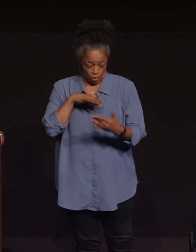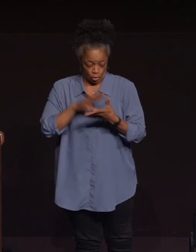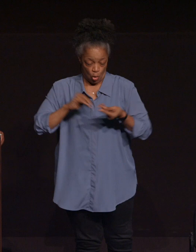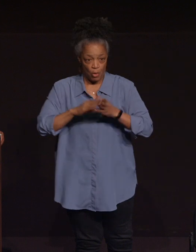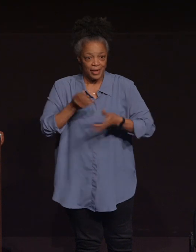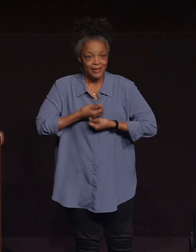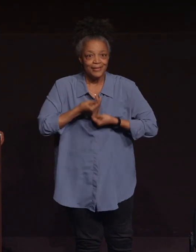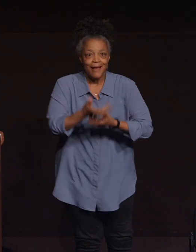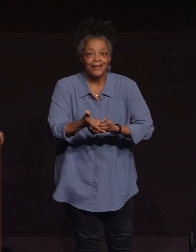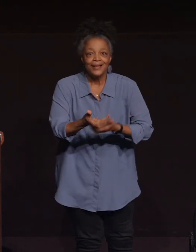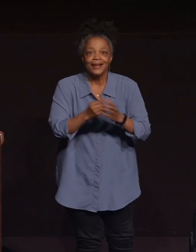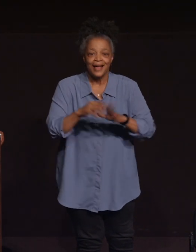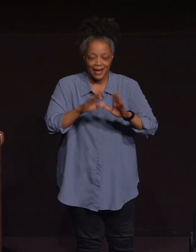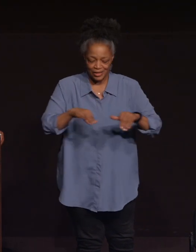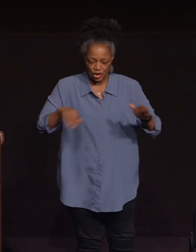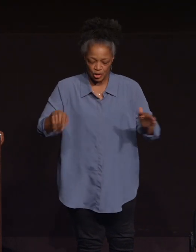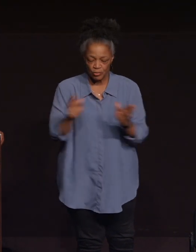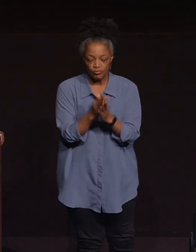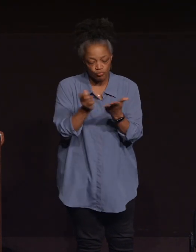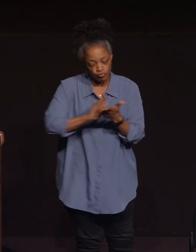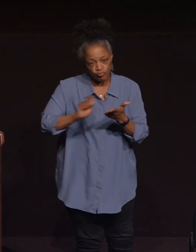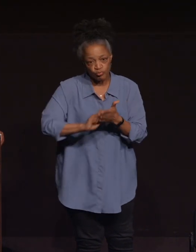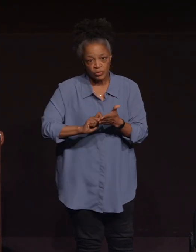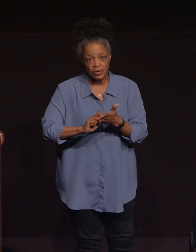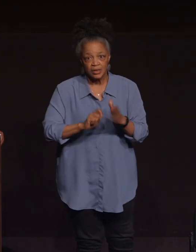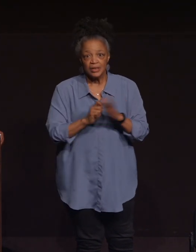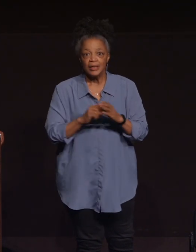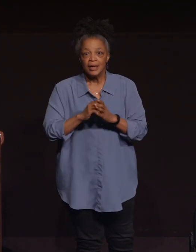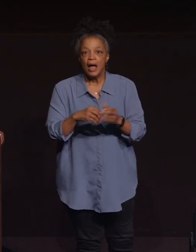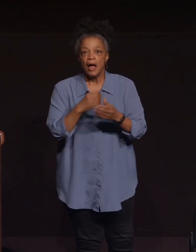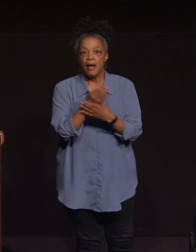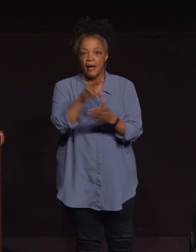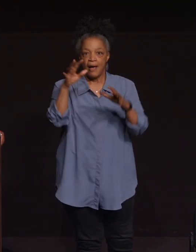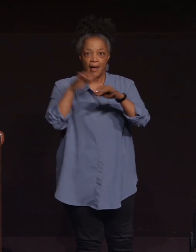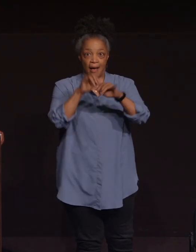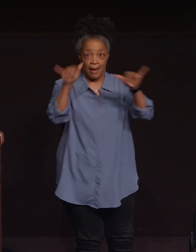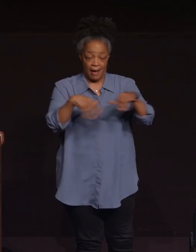Generations," has been curated by abolition democracy elder in